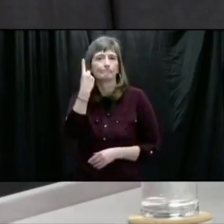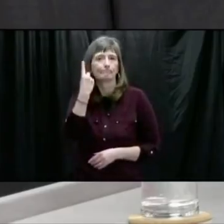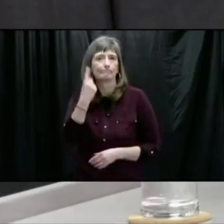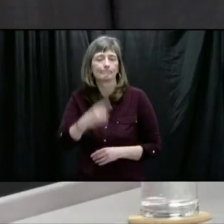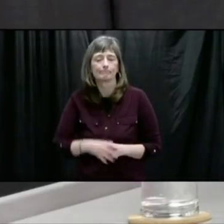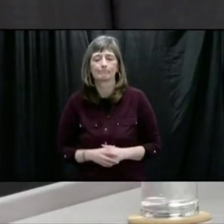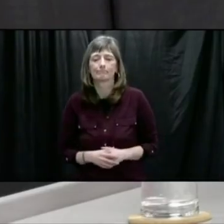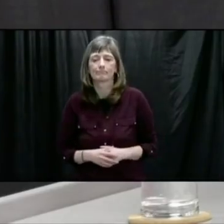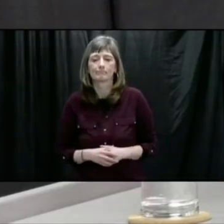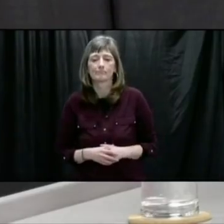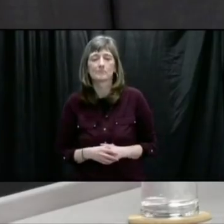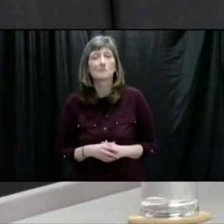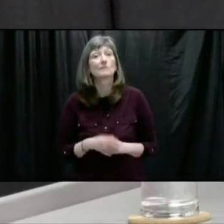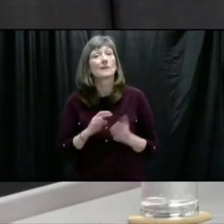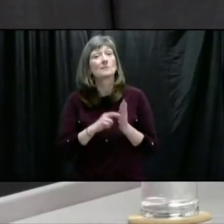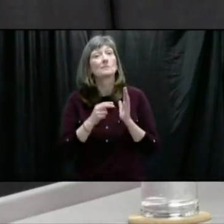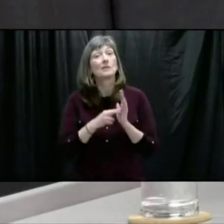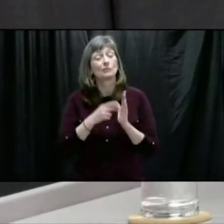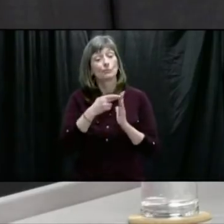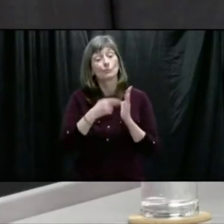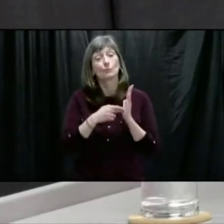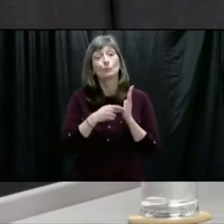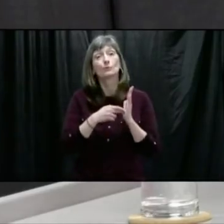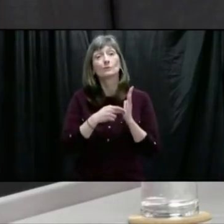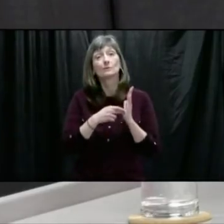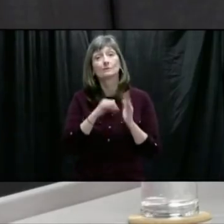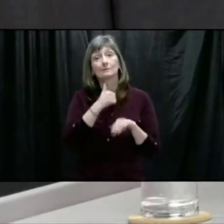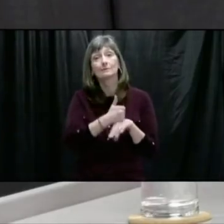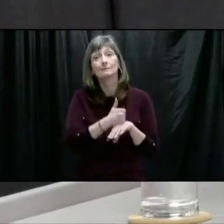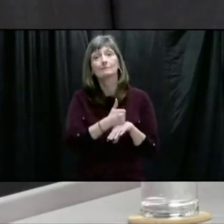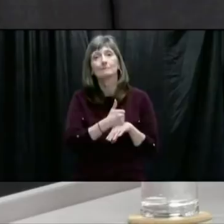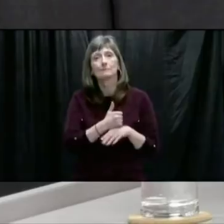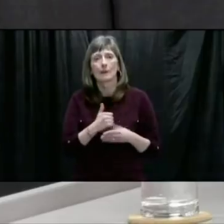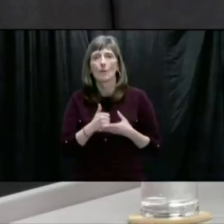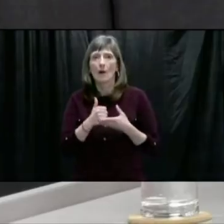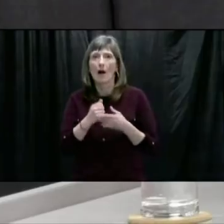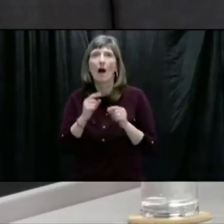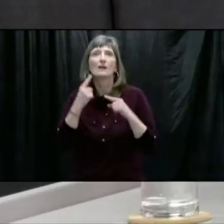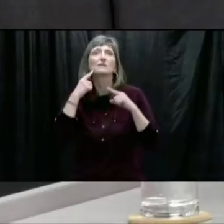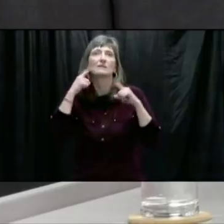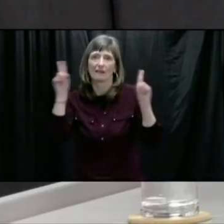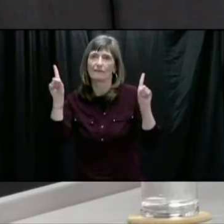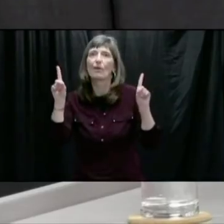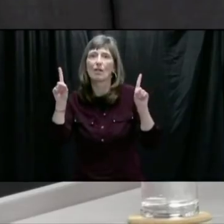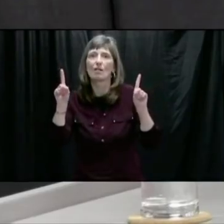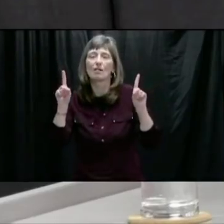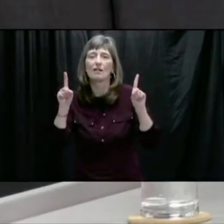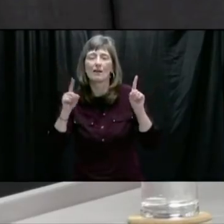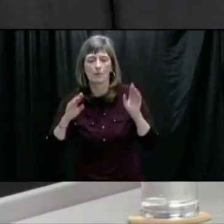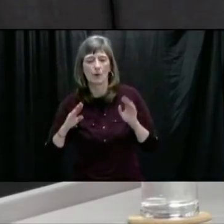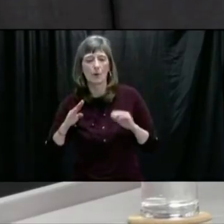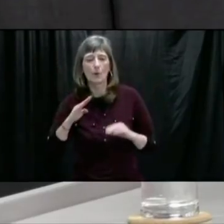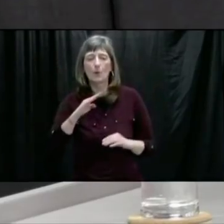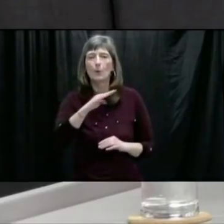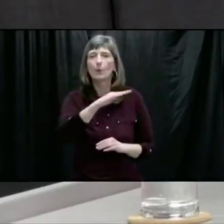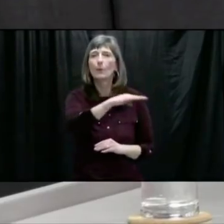IN PERSPECTIVE. EARLY DATA INDICATES THAT OUR PUBLIC-HEALTH MEASURES ARE HAVING THE INTENDED EFFECT. I WANT TO THANK EVERYONE FOR